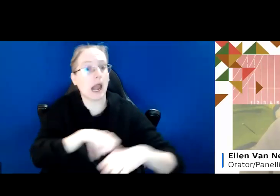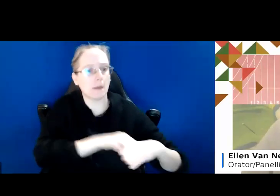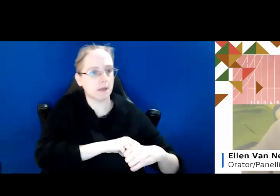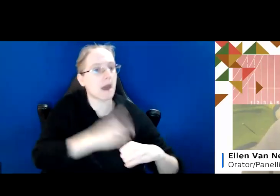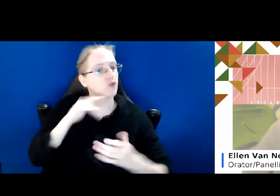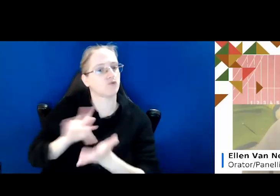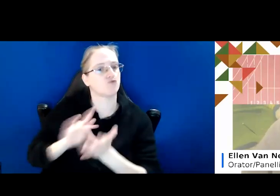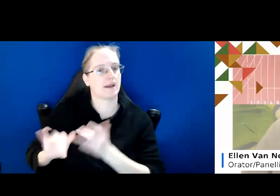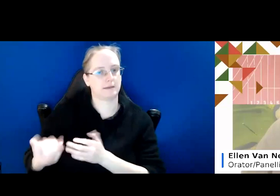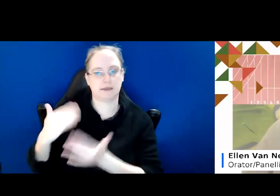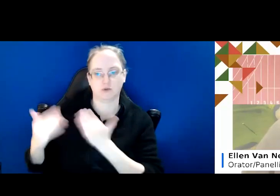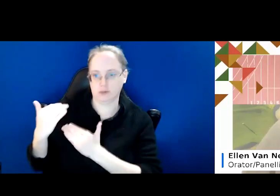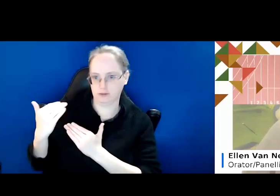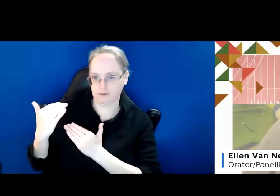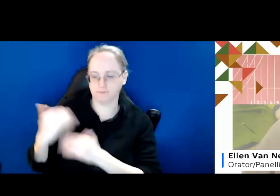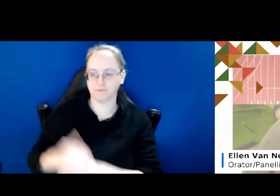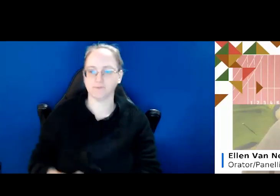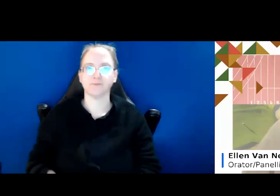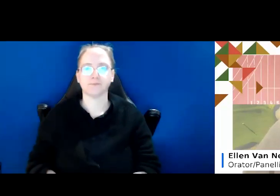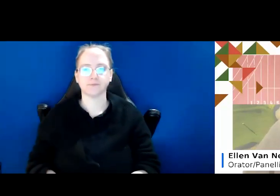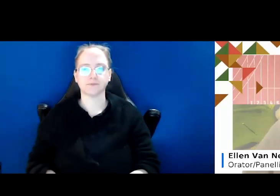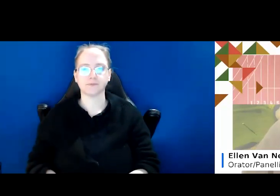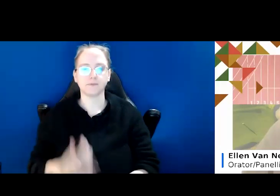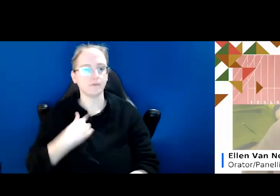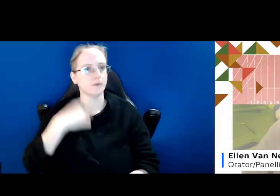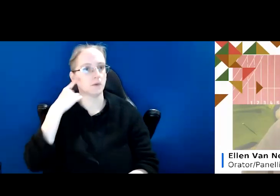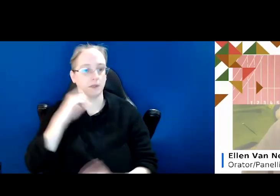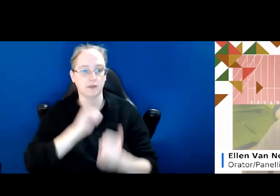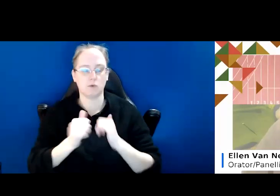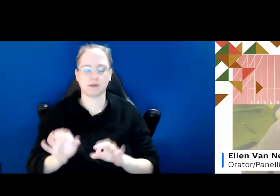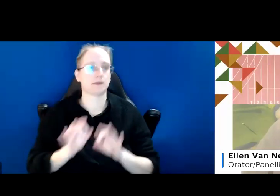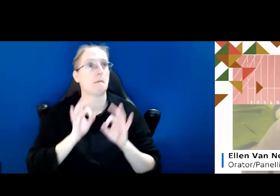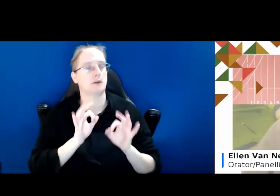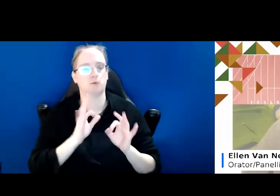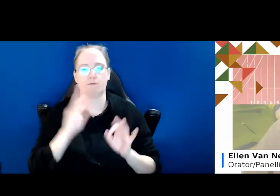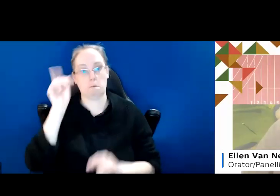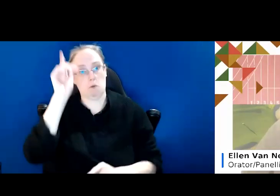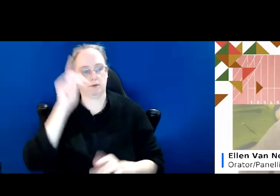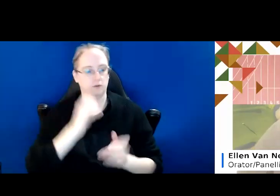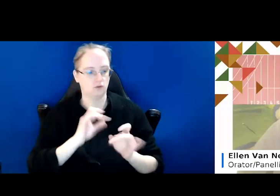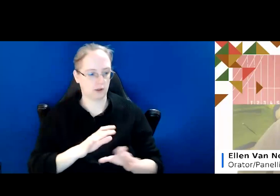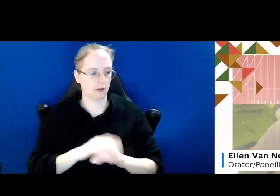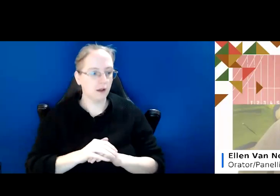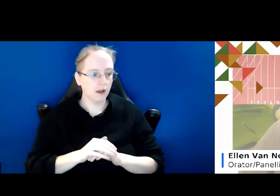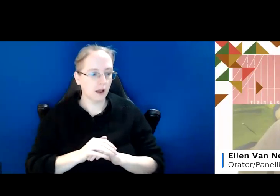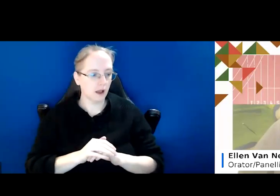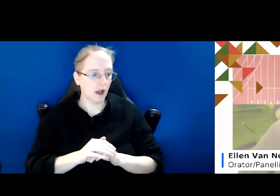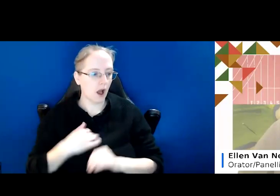When we see sport as sacred to modern Australia, I ask myself,